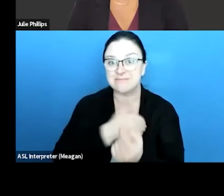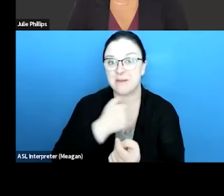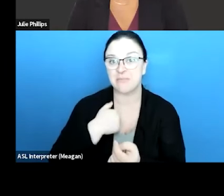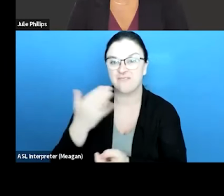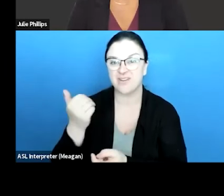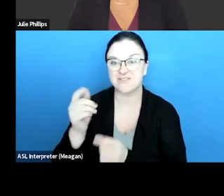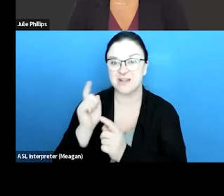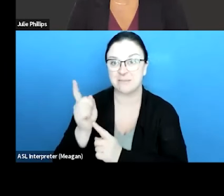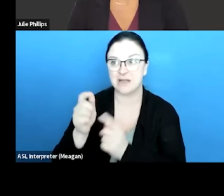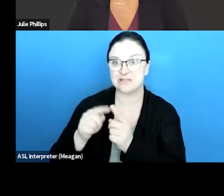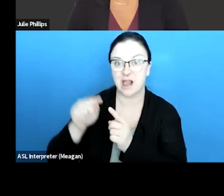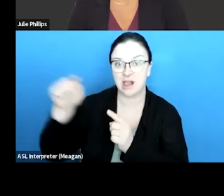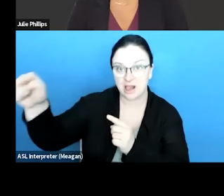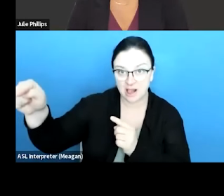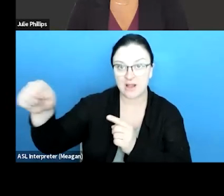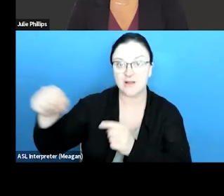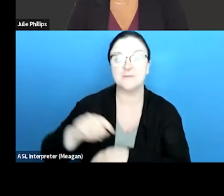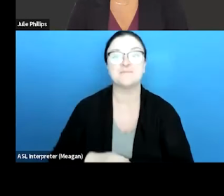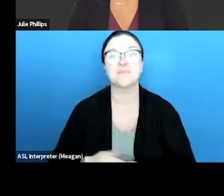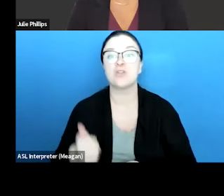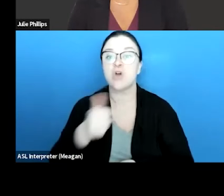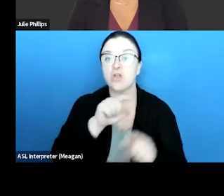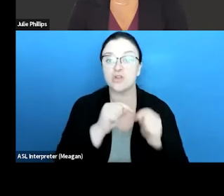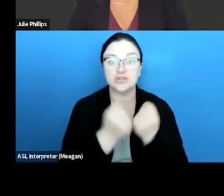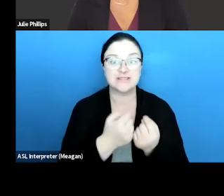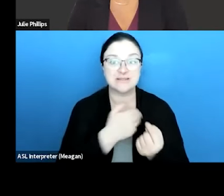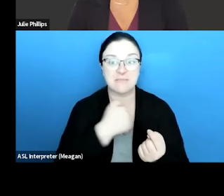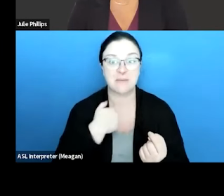and the second team member that's 45 minutes away,